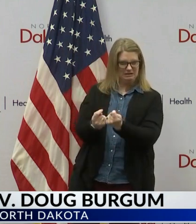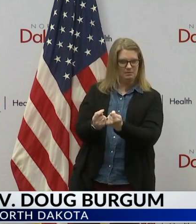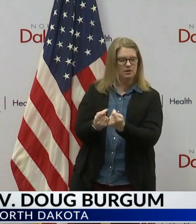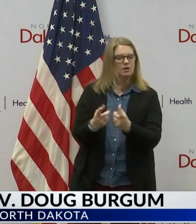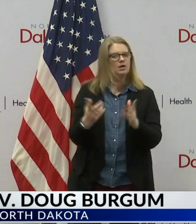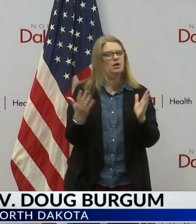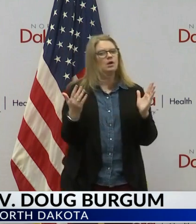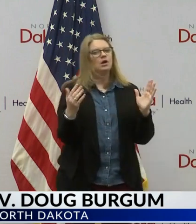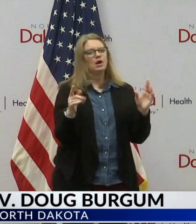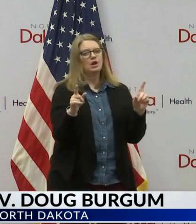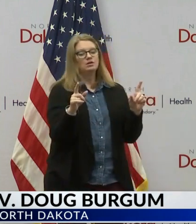HERE WITH US.